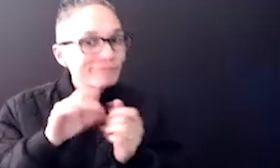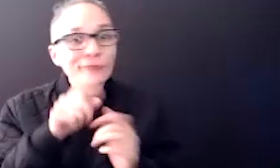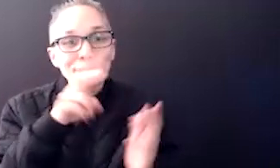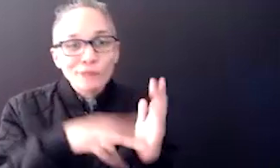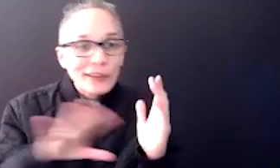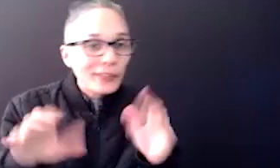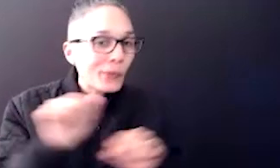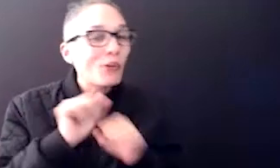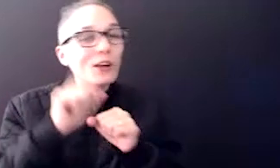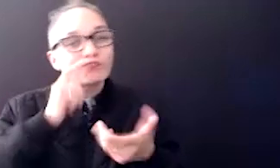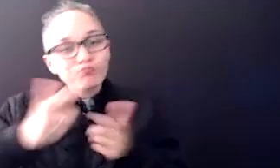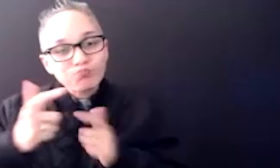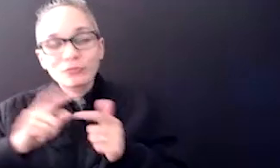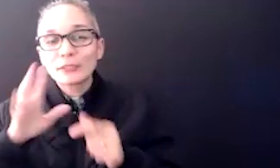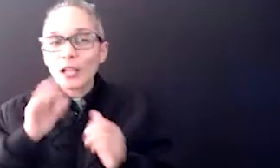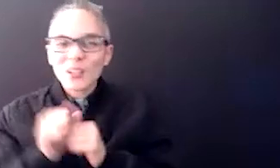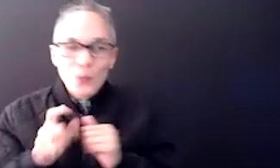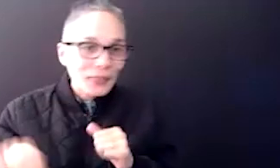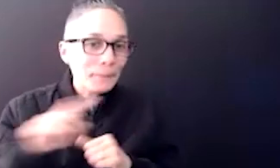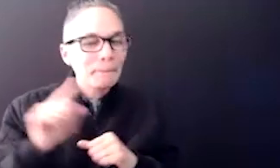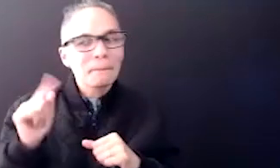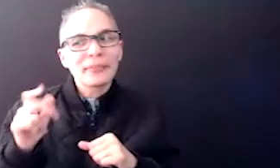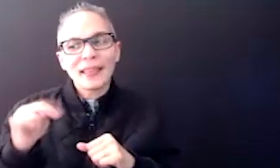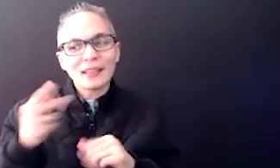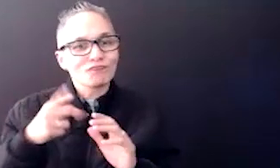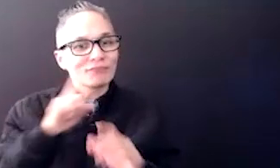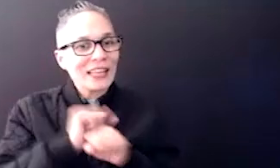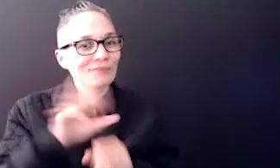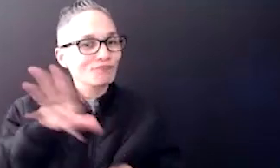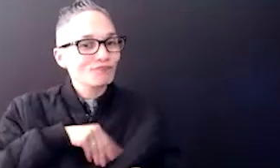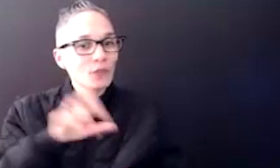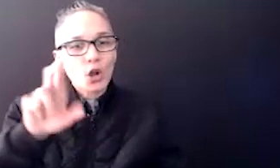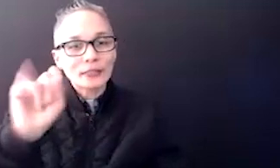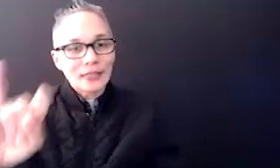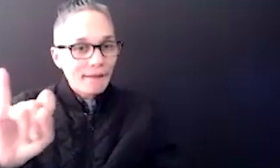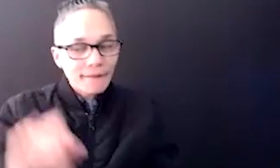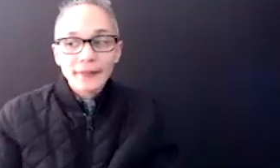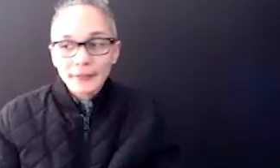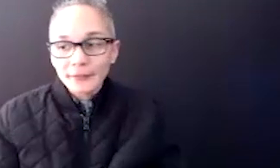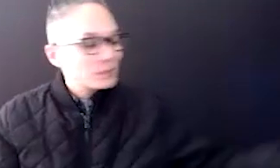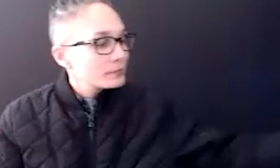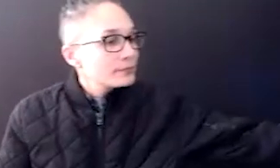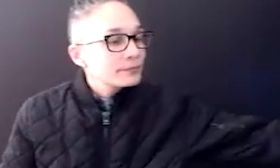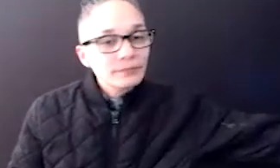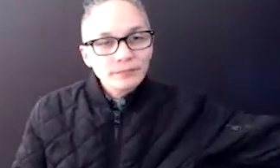engaging with their work and talking to them about it, about the content and how they did, clearly that is RSI.